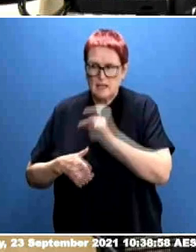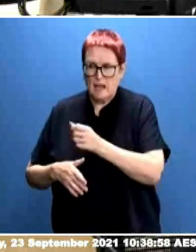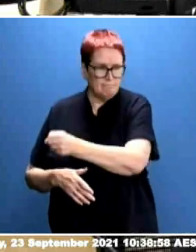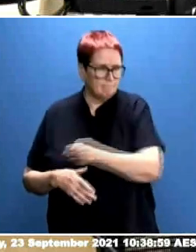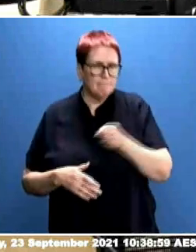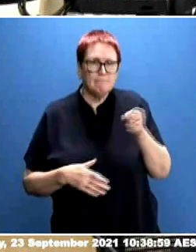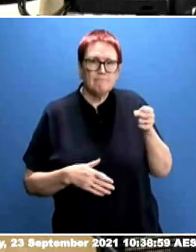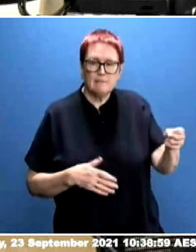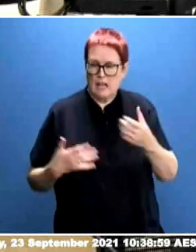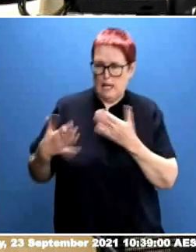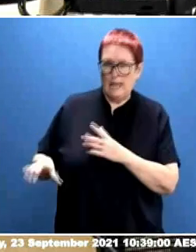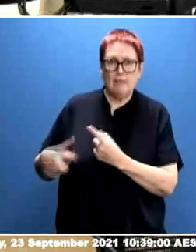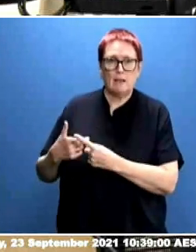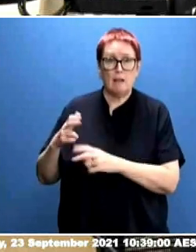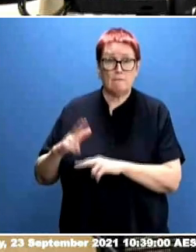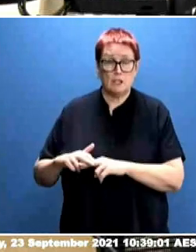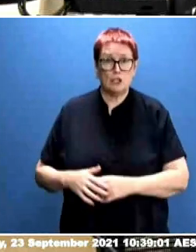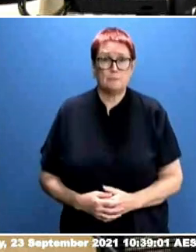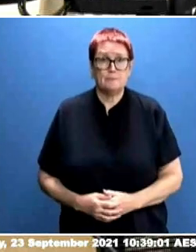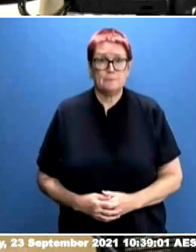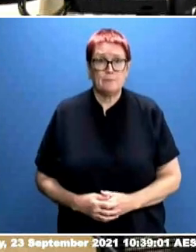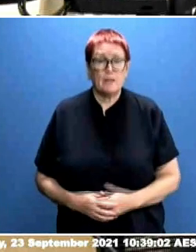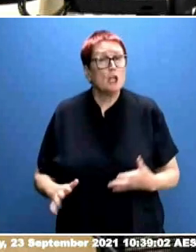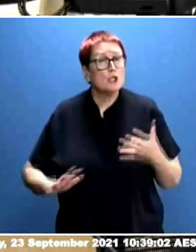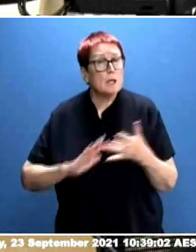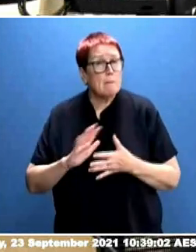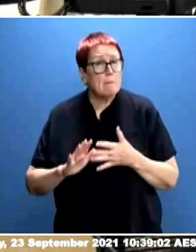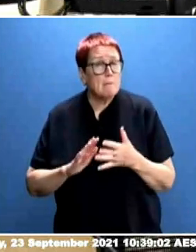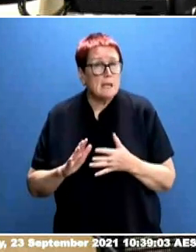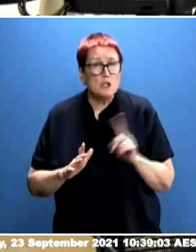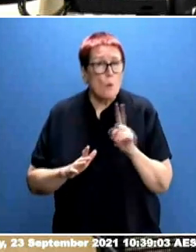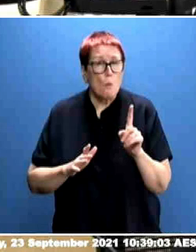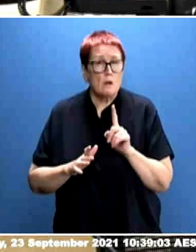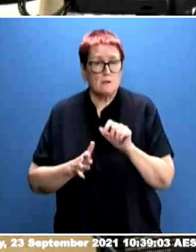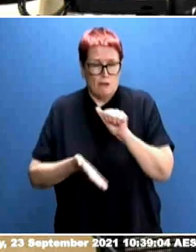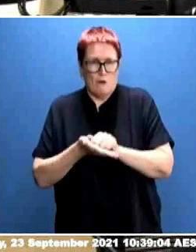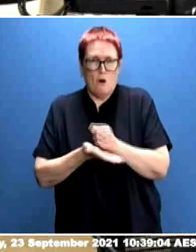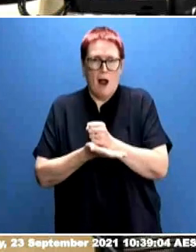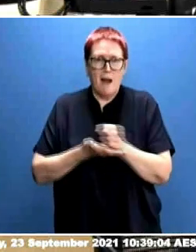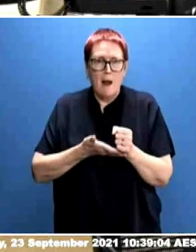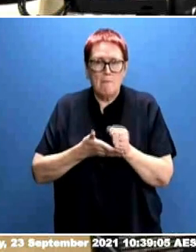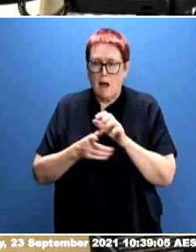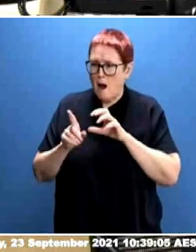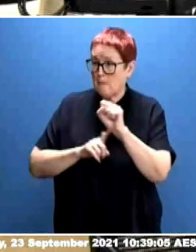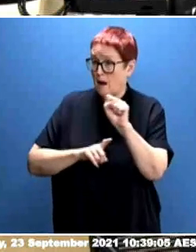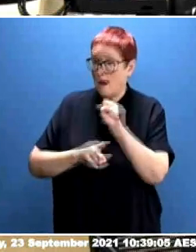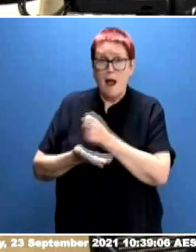that you're looking for a particular score, or a particular level reached across the domains that have been selected